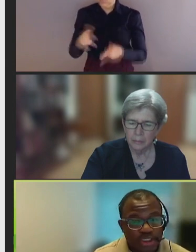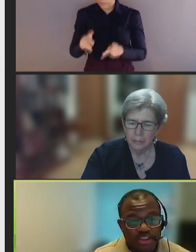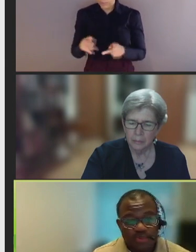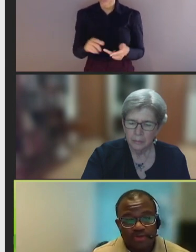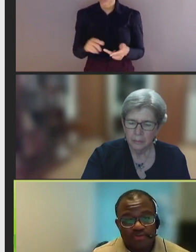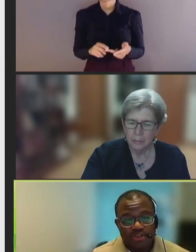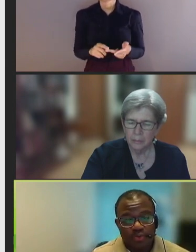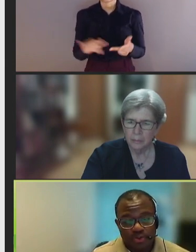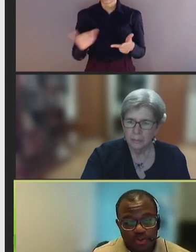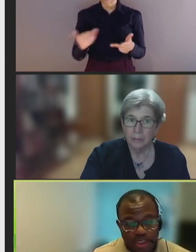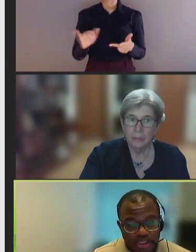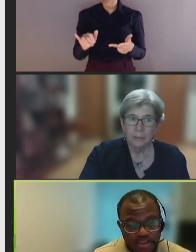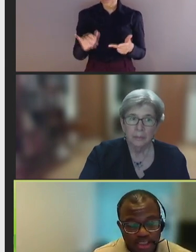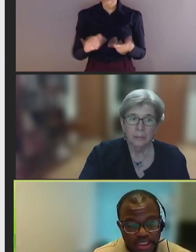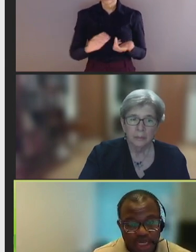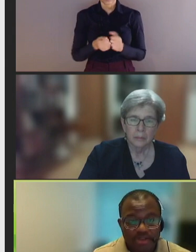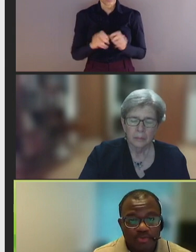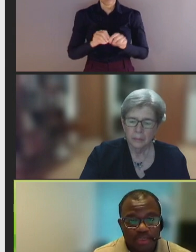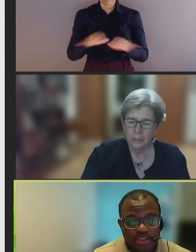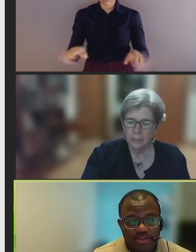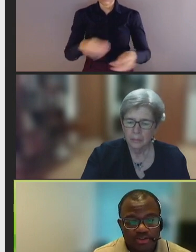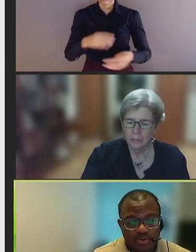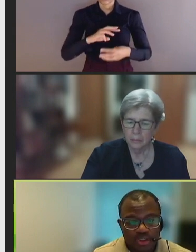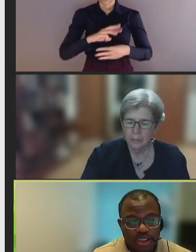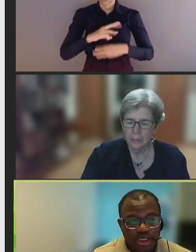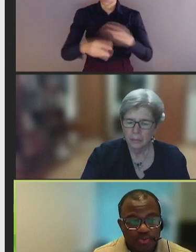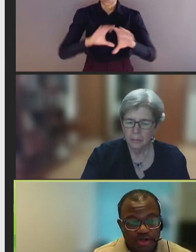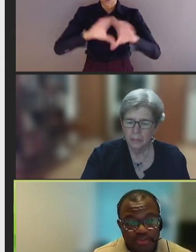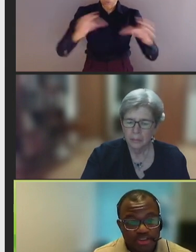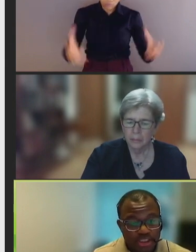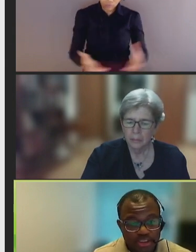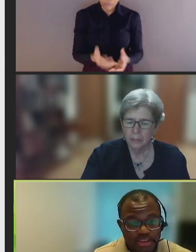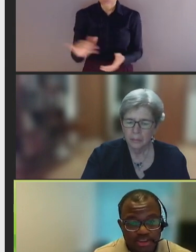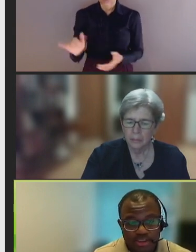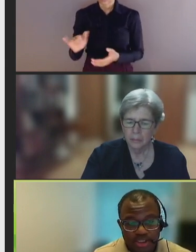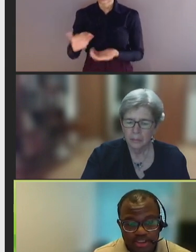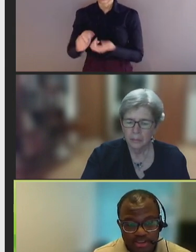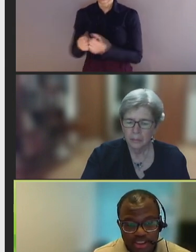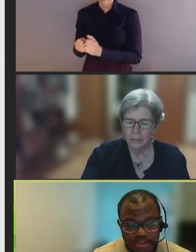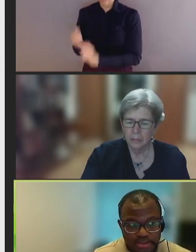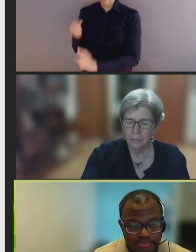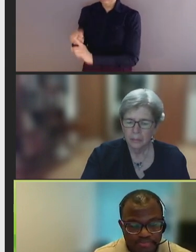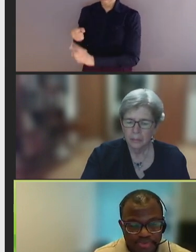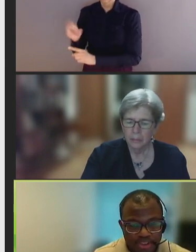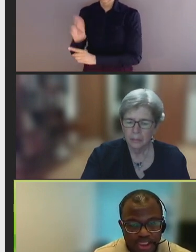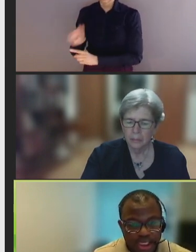the prevalence worldwide and how that relates to prevalence and incidence in the United States.